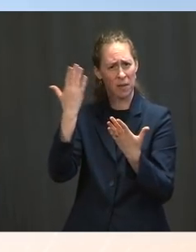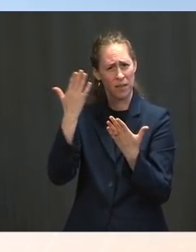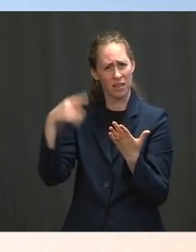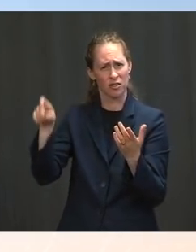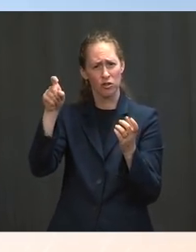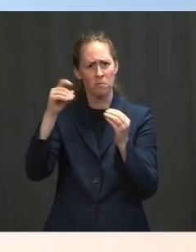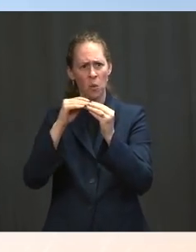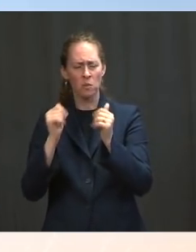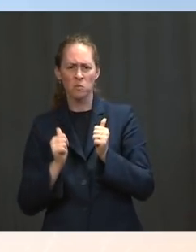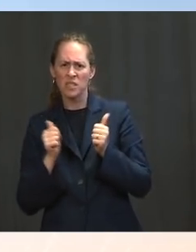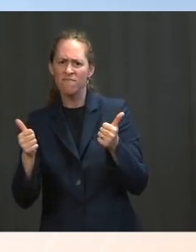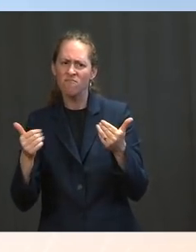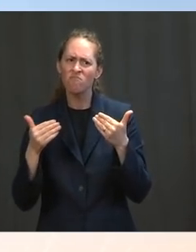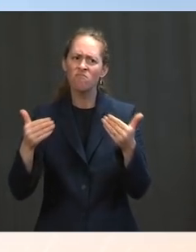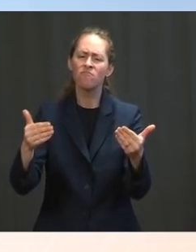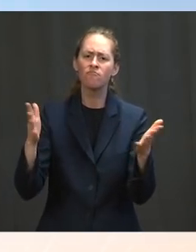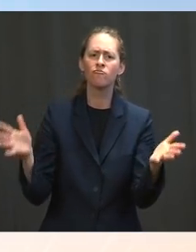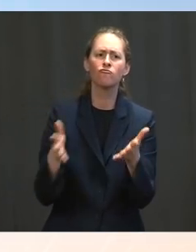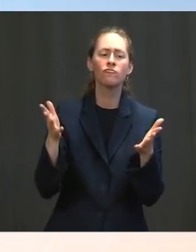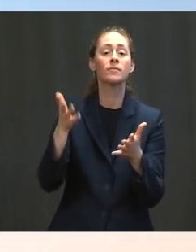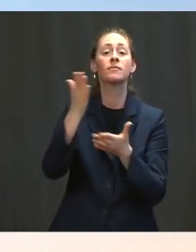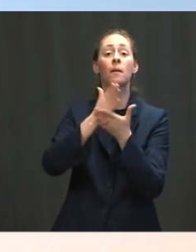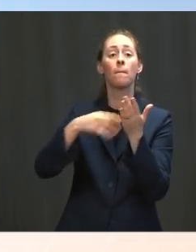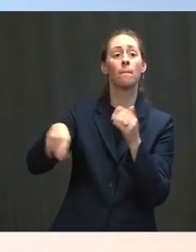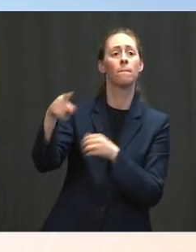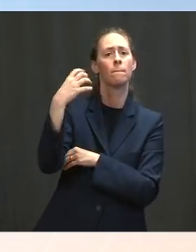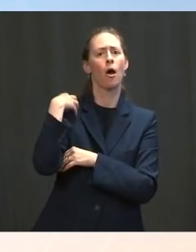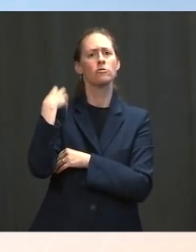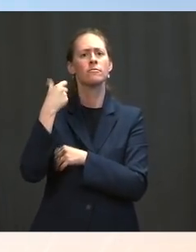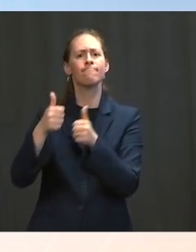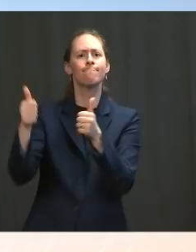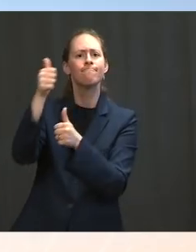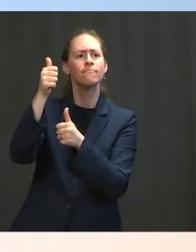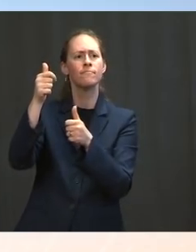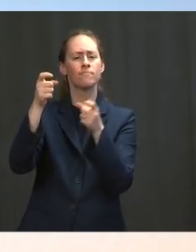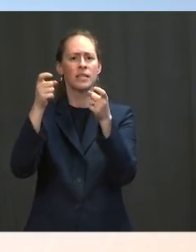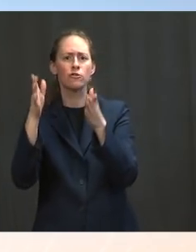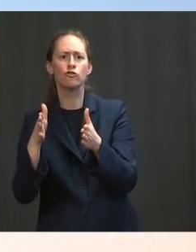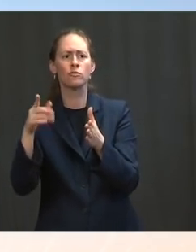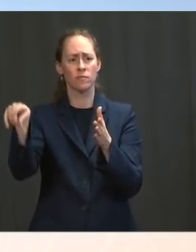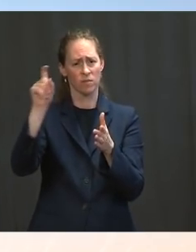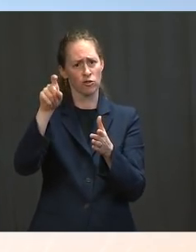employers are going to need to mandate that their employees take the vaccine